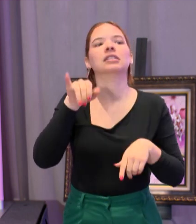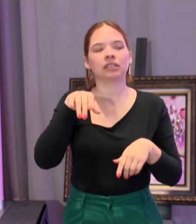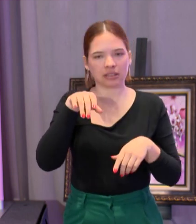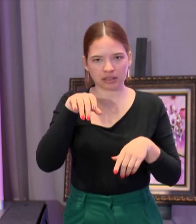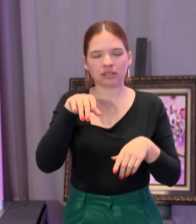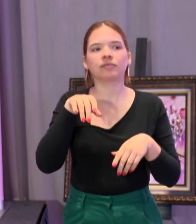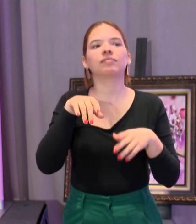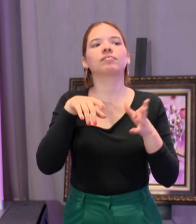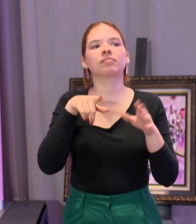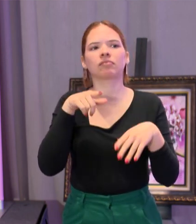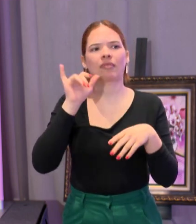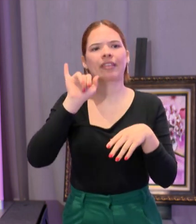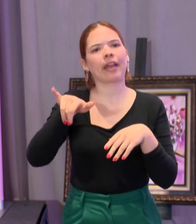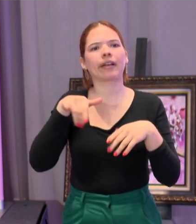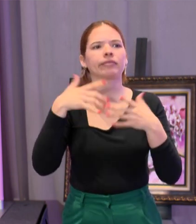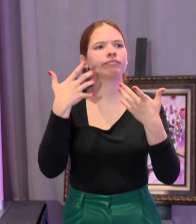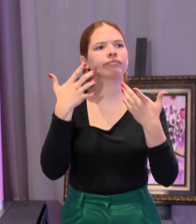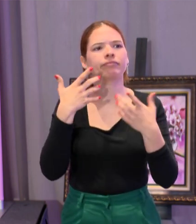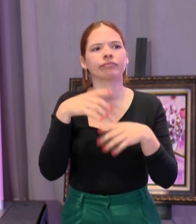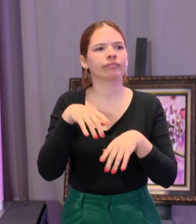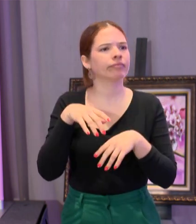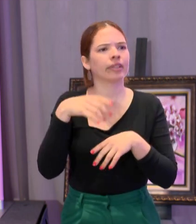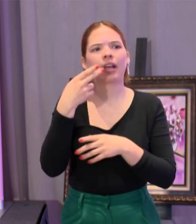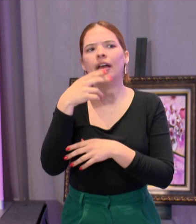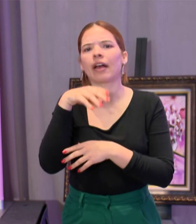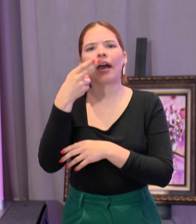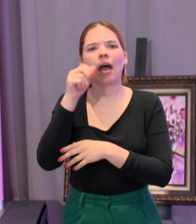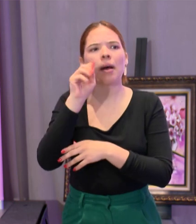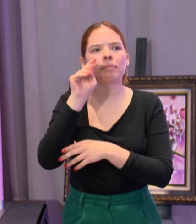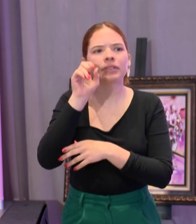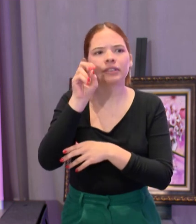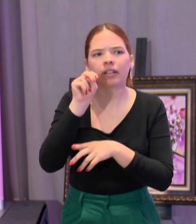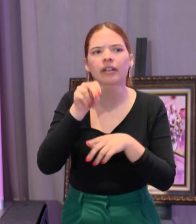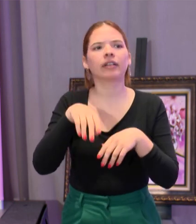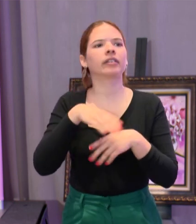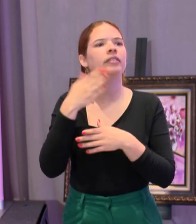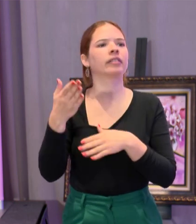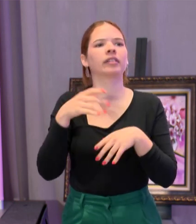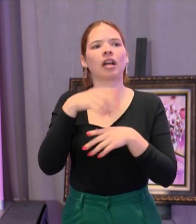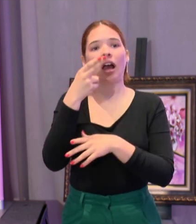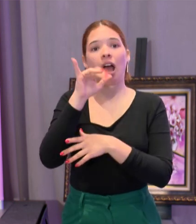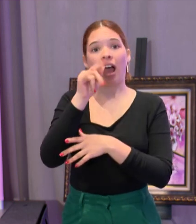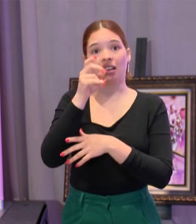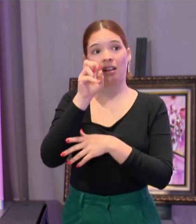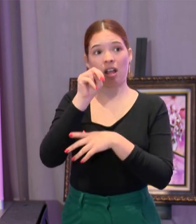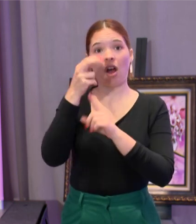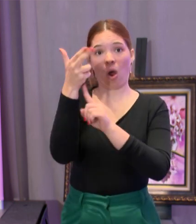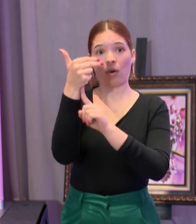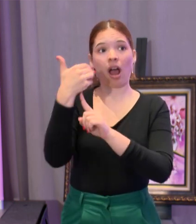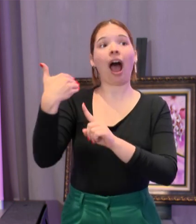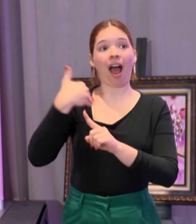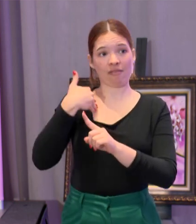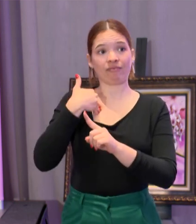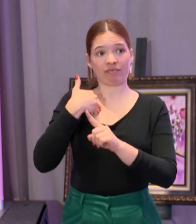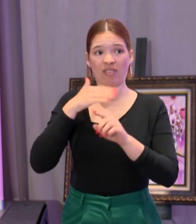HAMPTON THERE ARE HILTON PROPERTIES THROUGHOUT THE CITY TO PROVIDE CONVENIENT ACCOMMODATIONS DURING THE FESTIVAL.